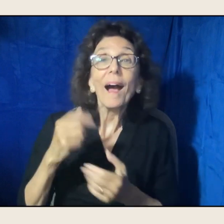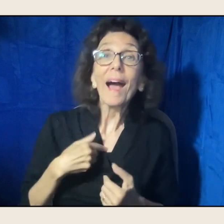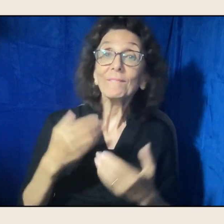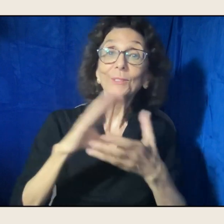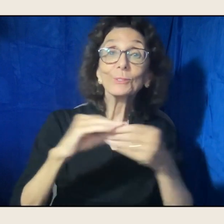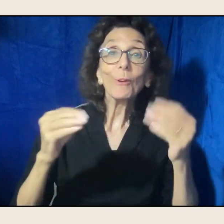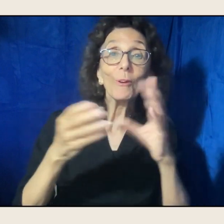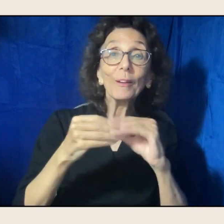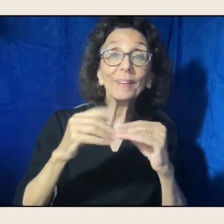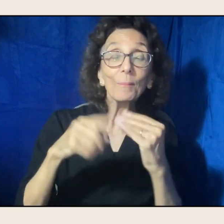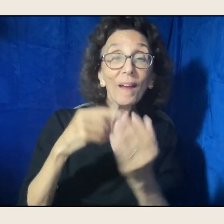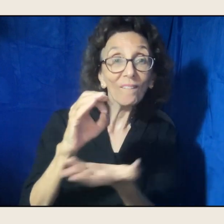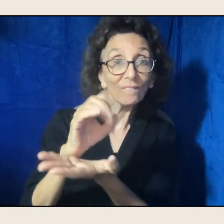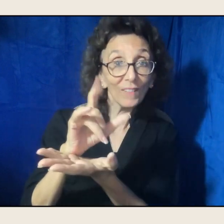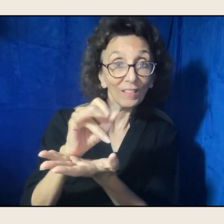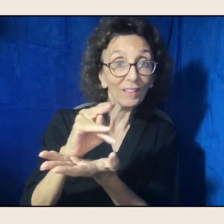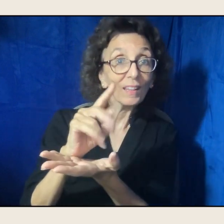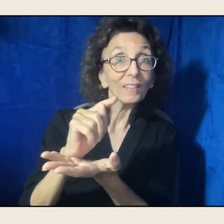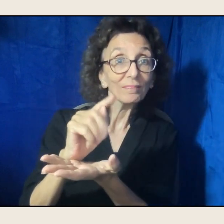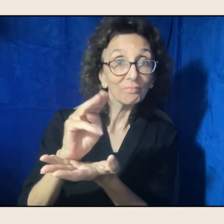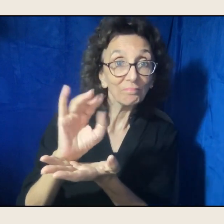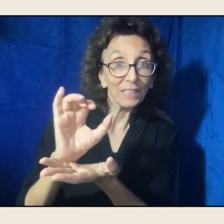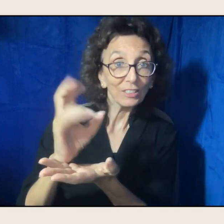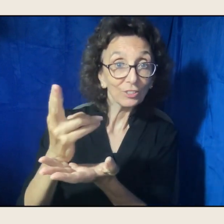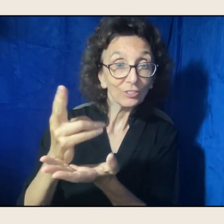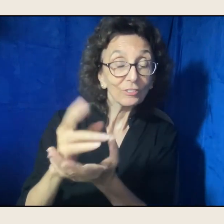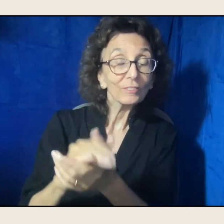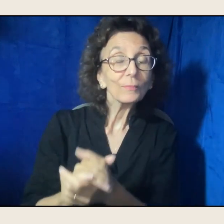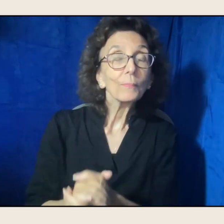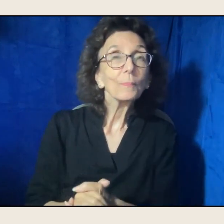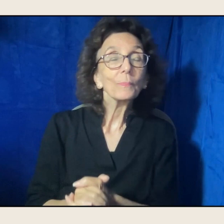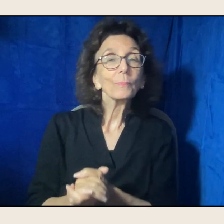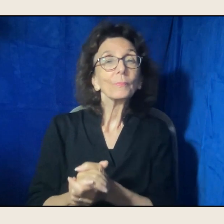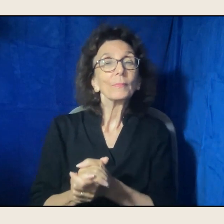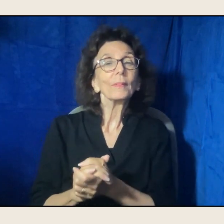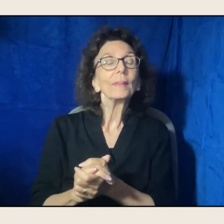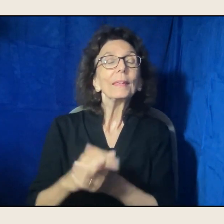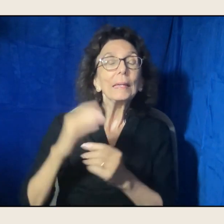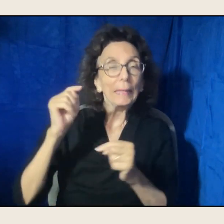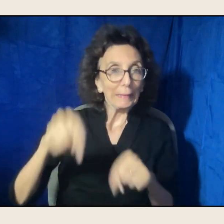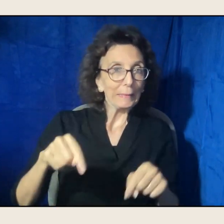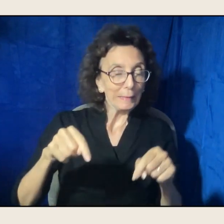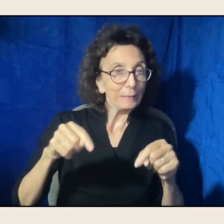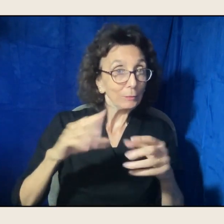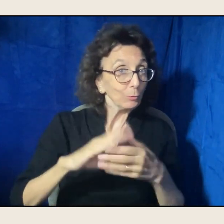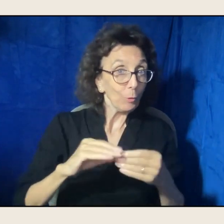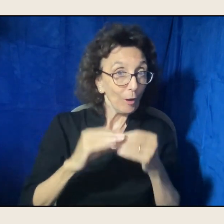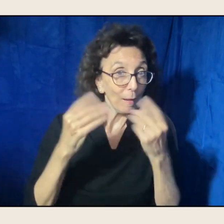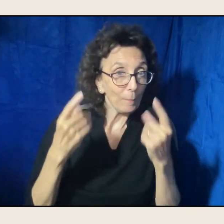Tell a story. Okay. Well, this is a story. What artists can do sometimes is,